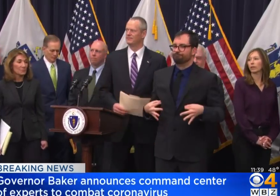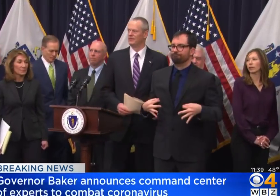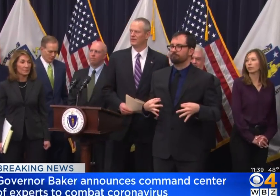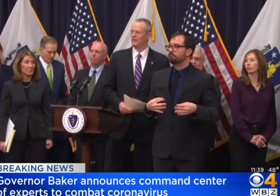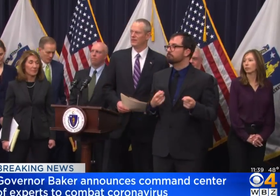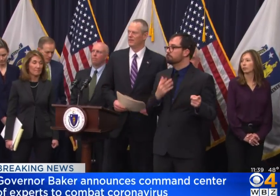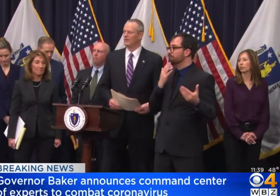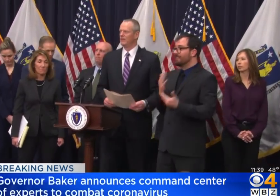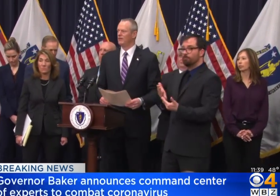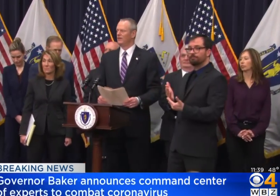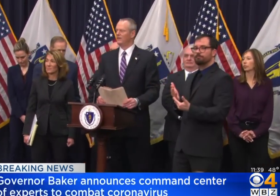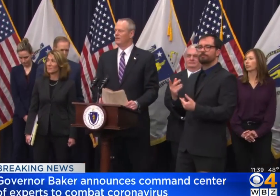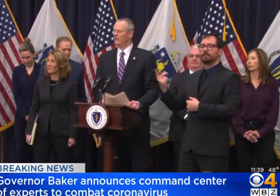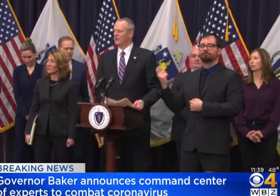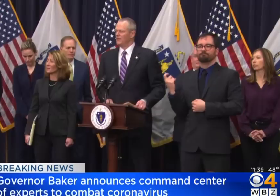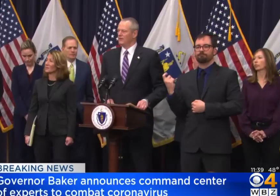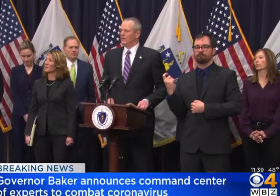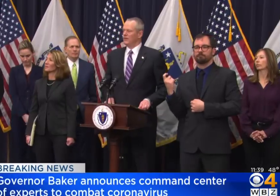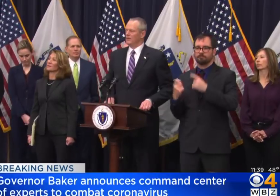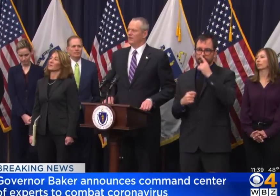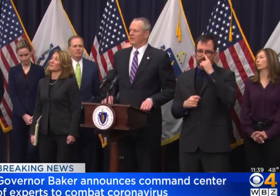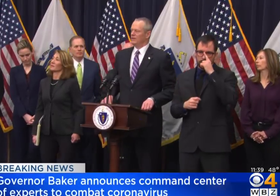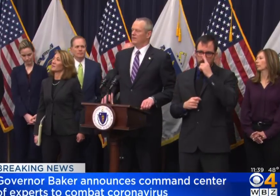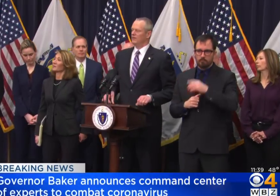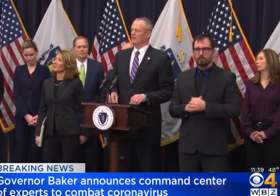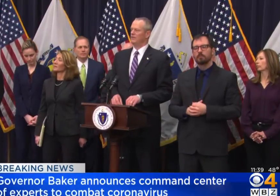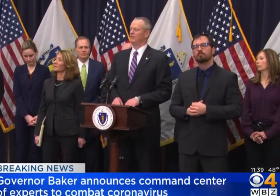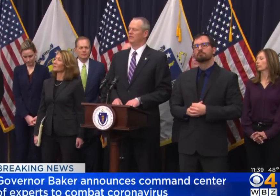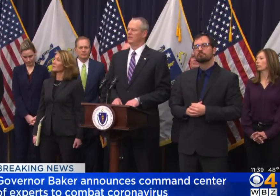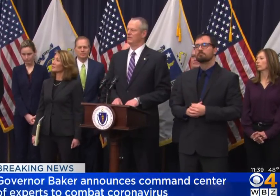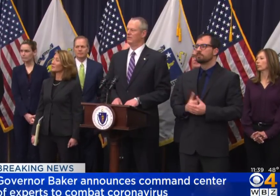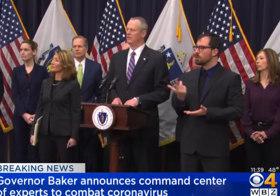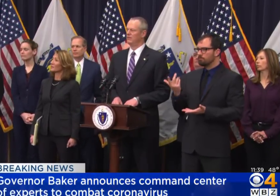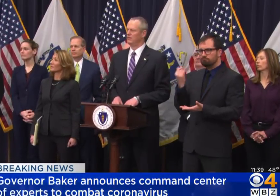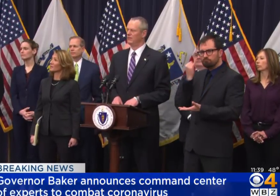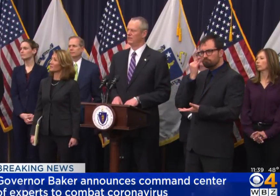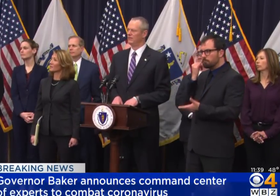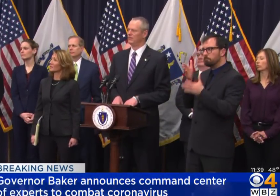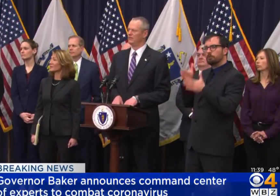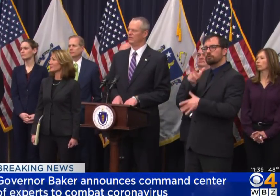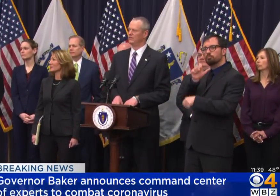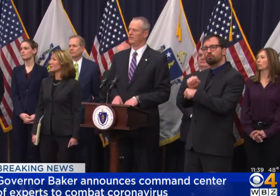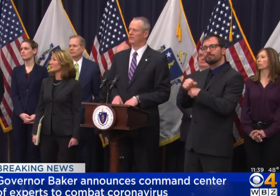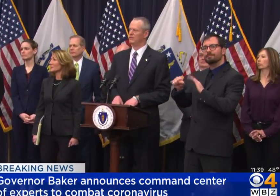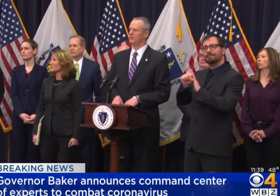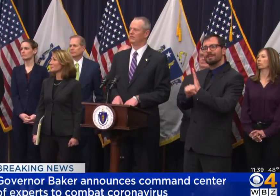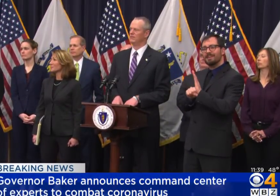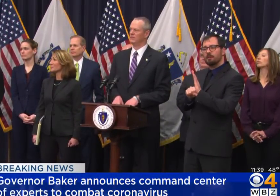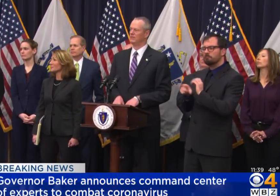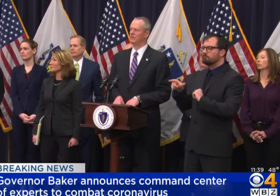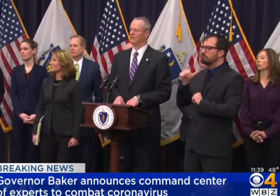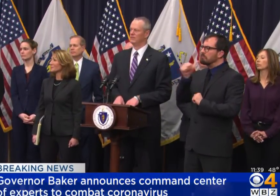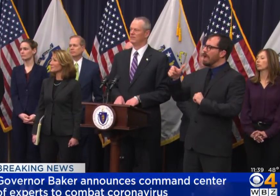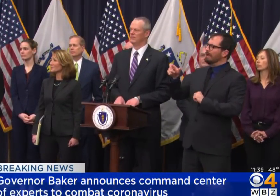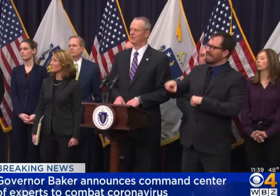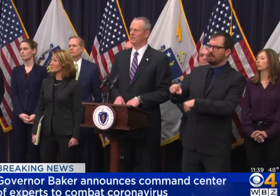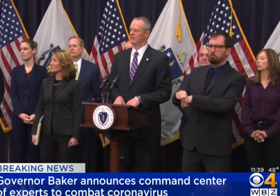UP STAIRS. THAT IS ONE OF THE THINGS THE COMMAND CENTER NEEDS TO LOOK AT.